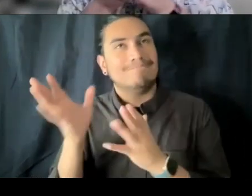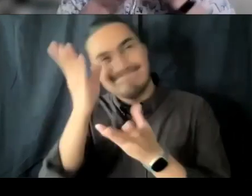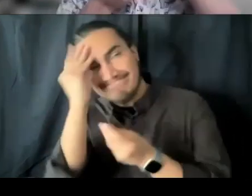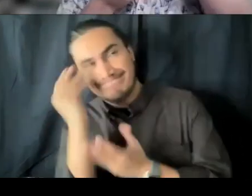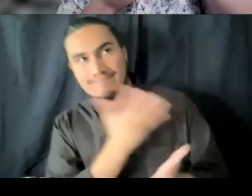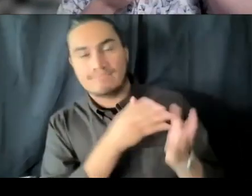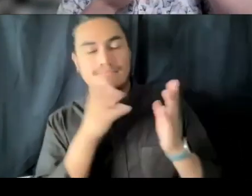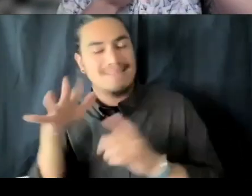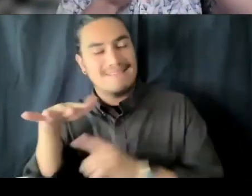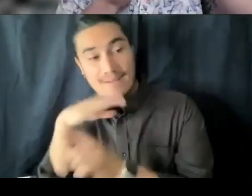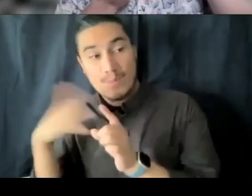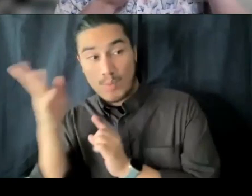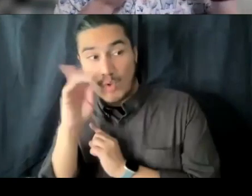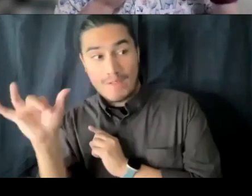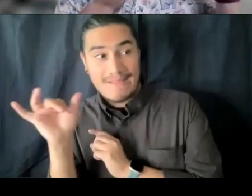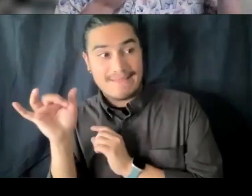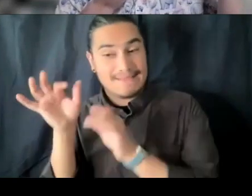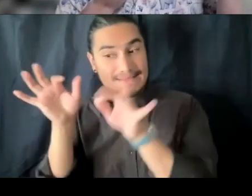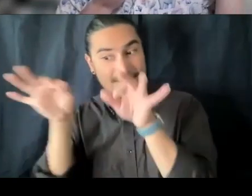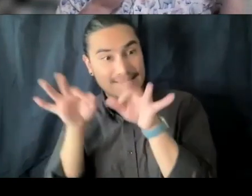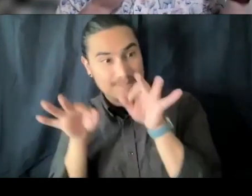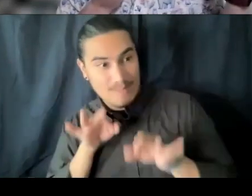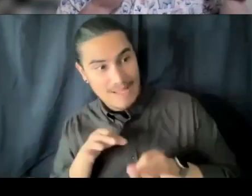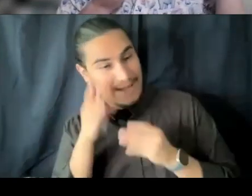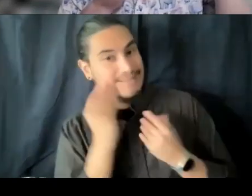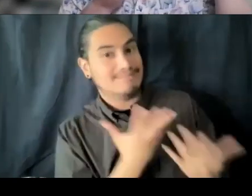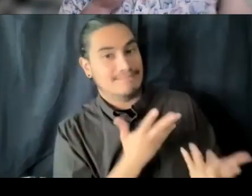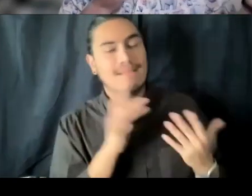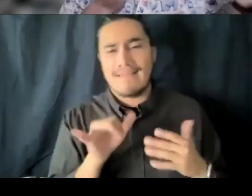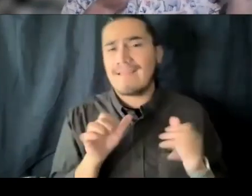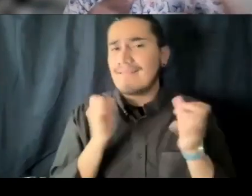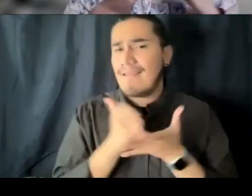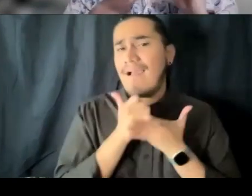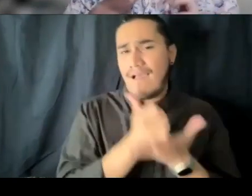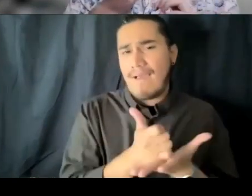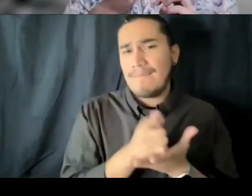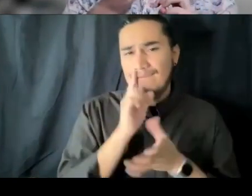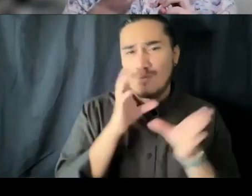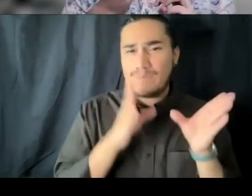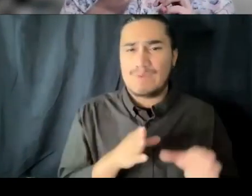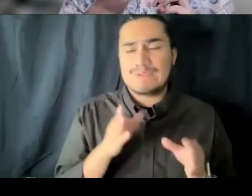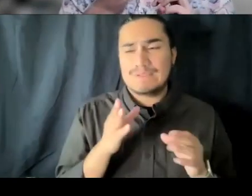This can be really helpful again for, you know, folks meeting their different sensory needs.